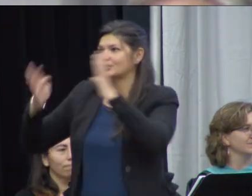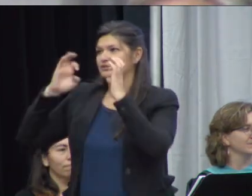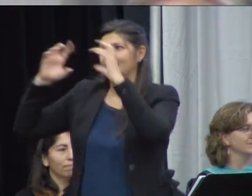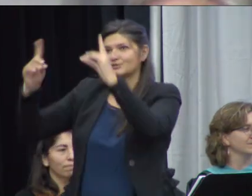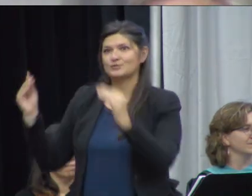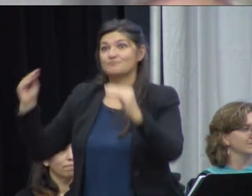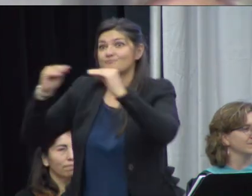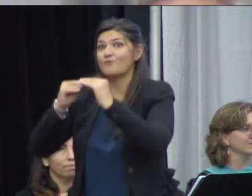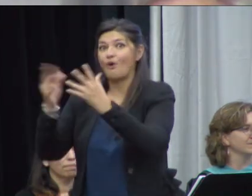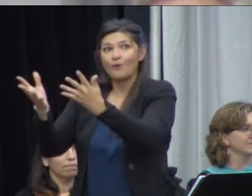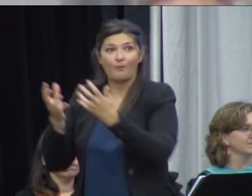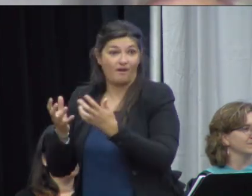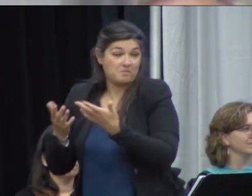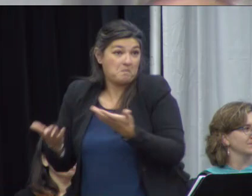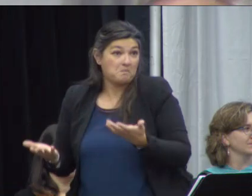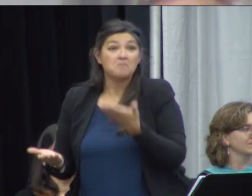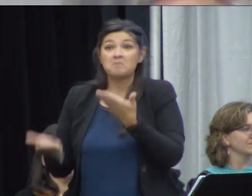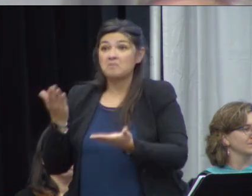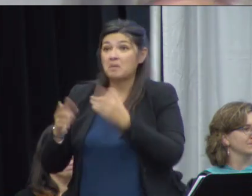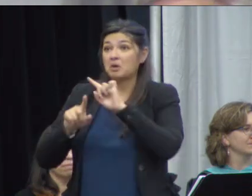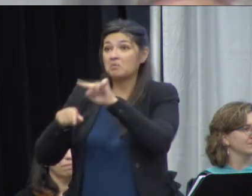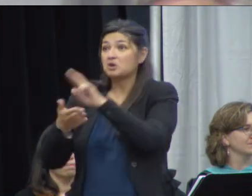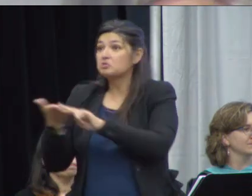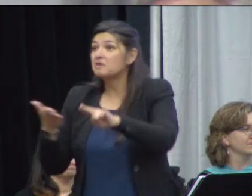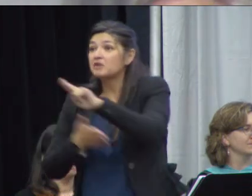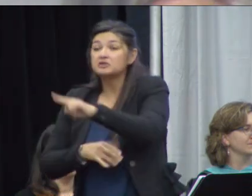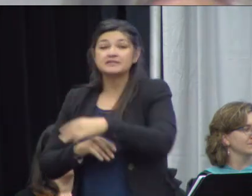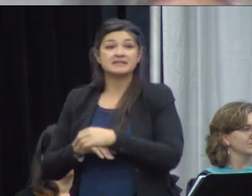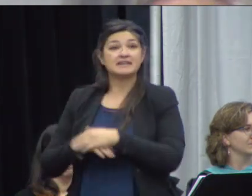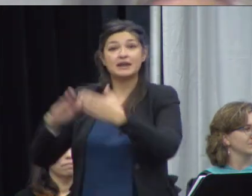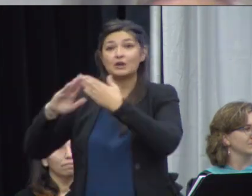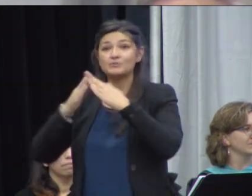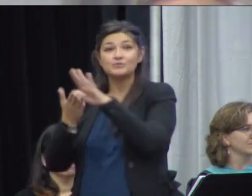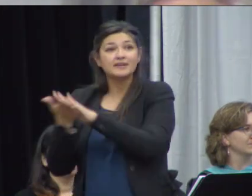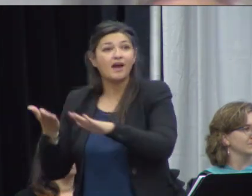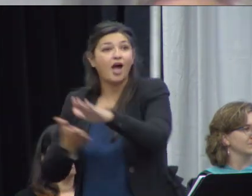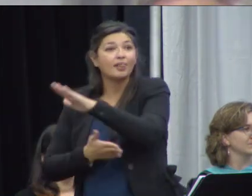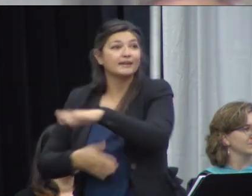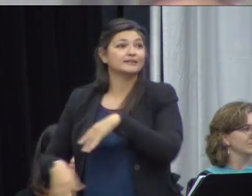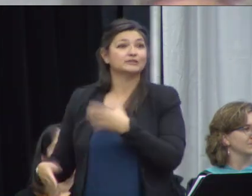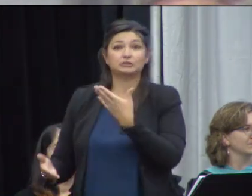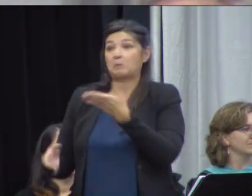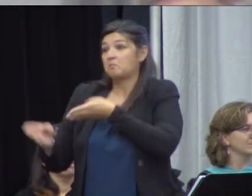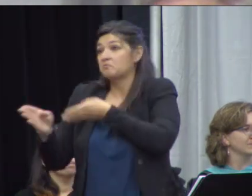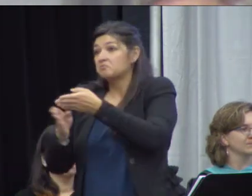You're headed on to a university, a community college, apprenticeship training, to the exciting journey